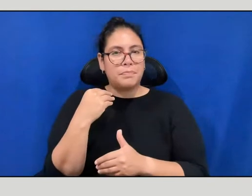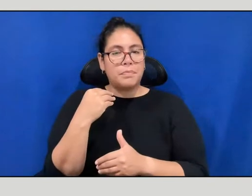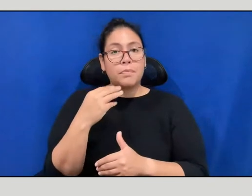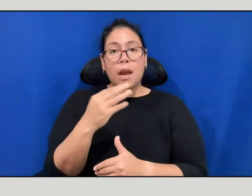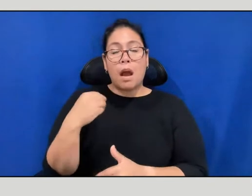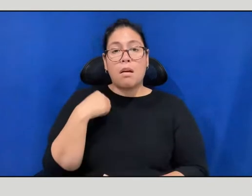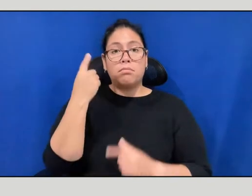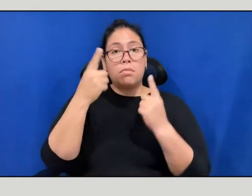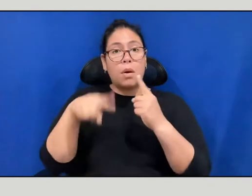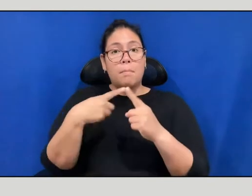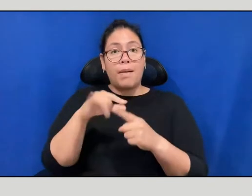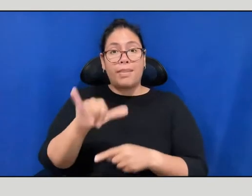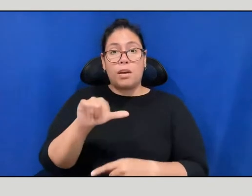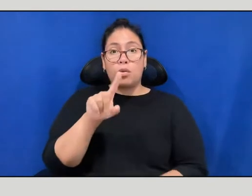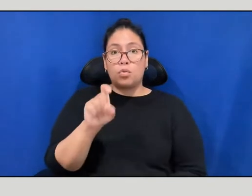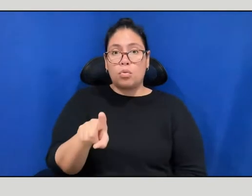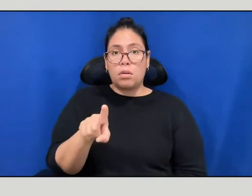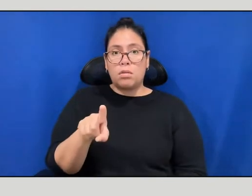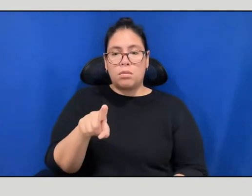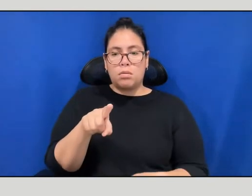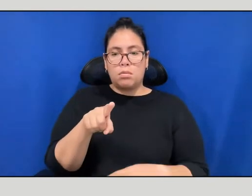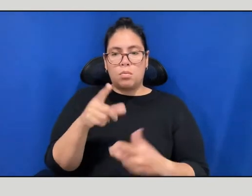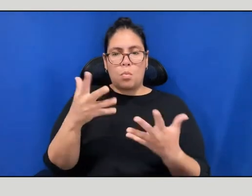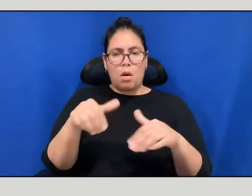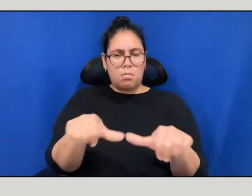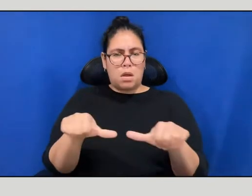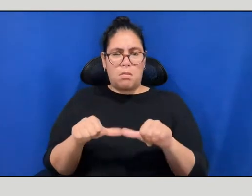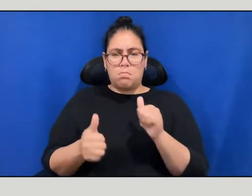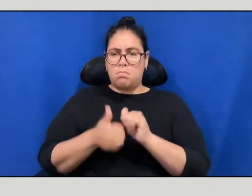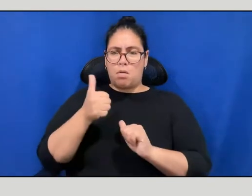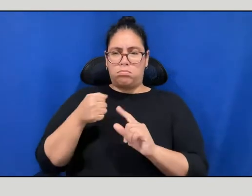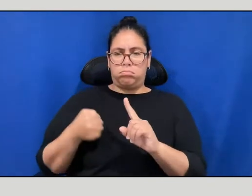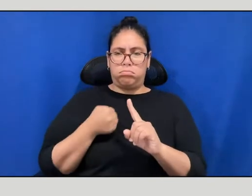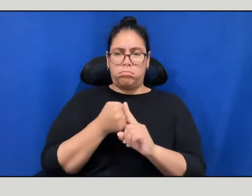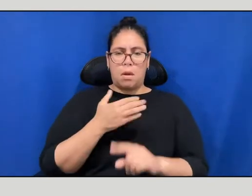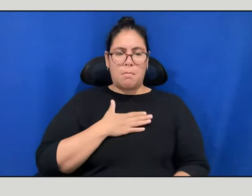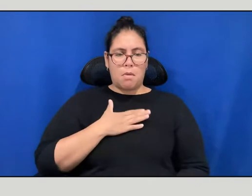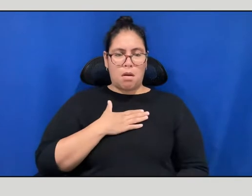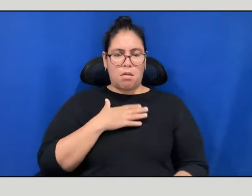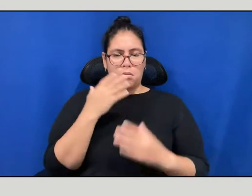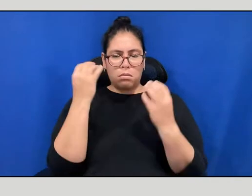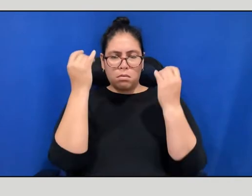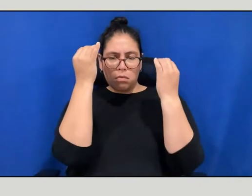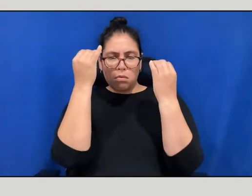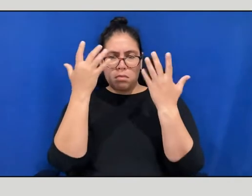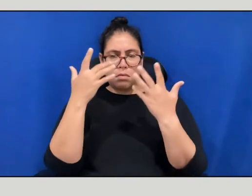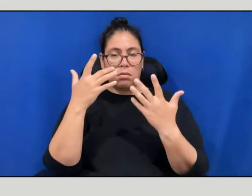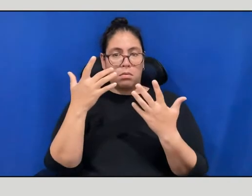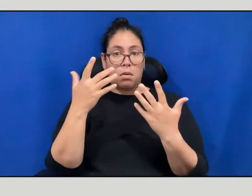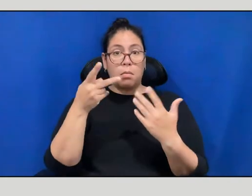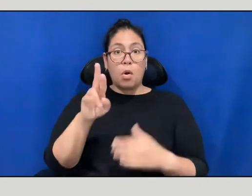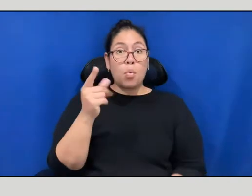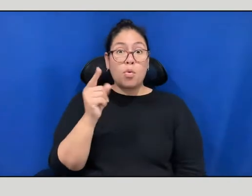that has most impacted my thinking about Puerto Rico, and it's actually Chicago, and shout-out to the folks in Chicago.